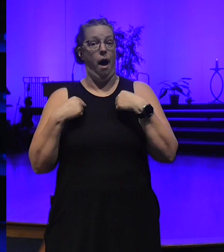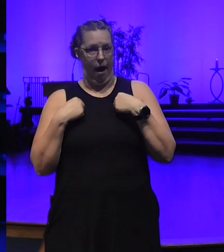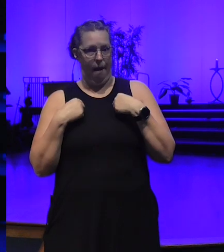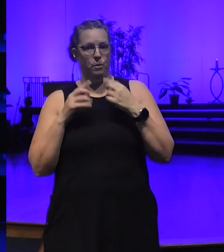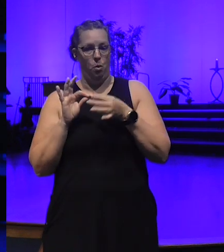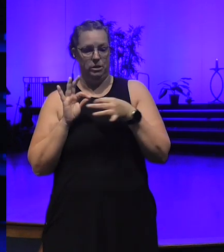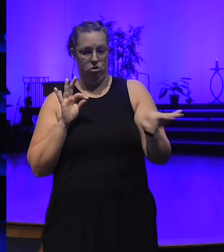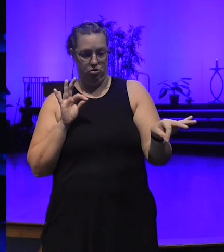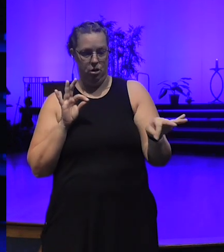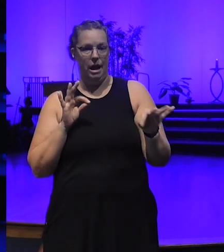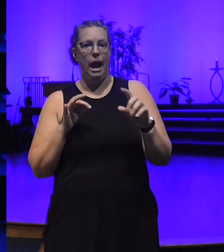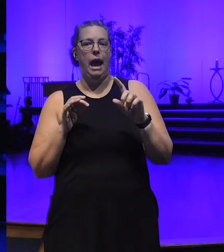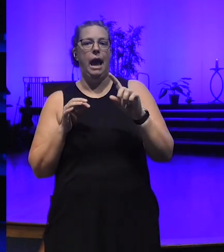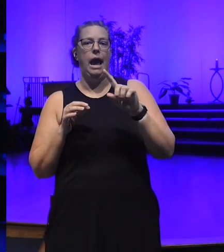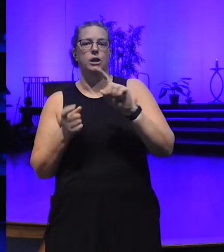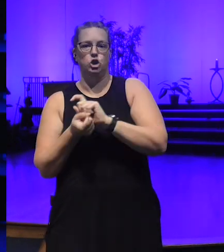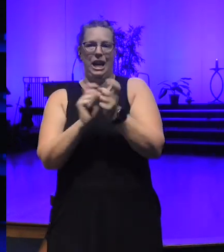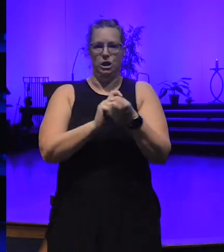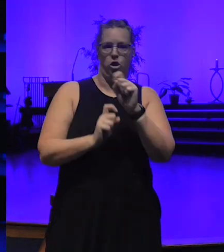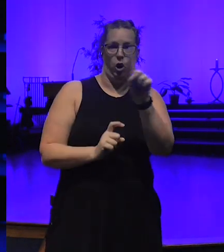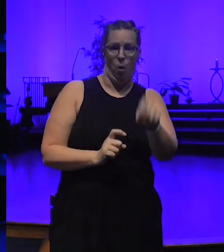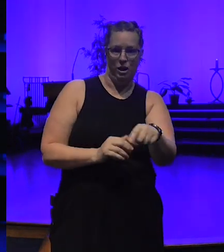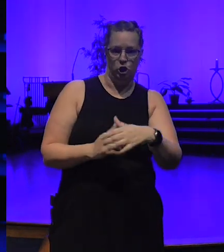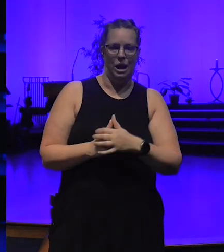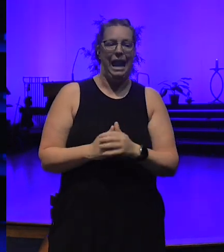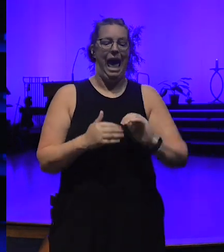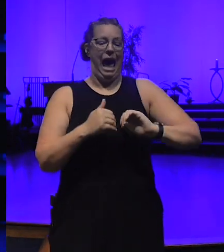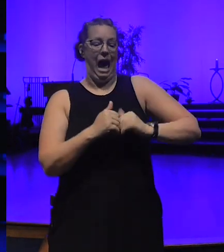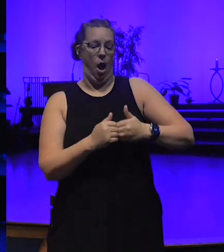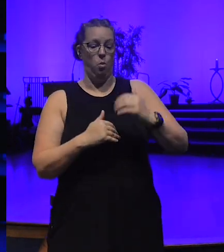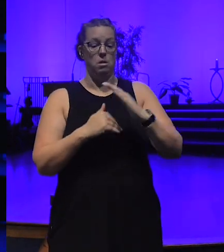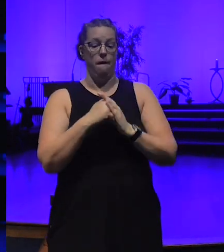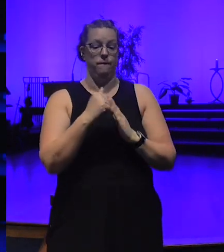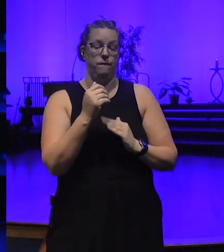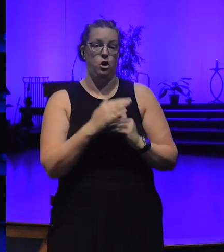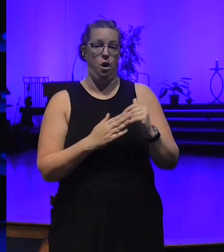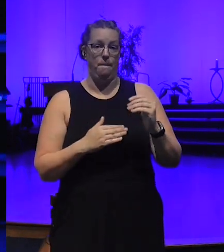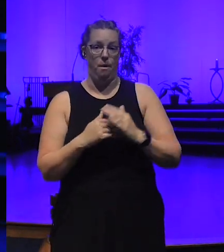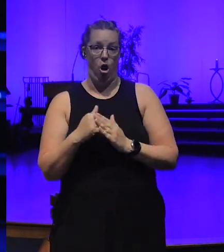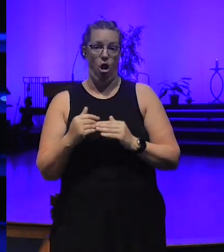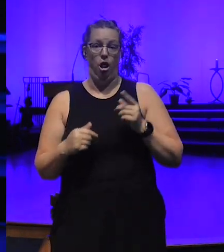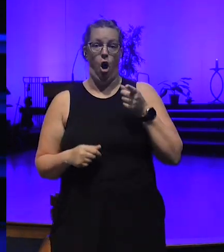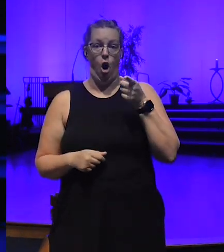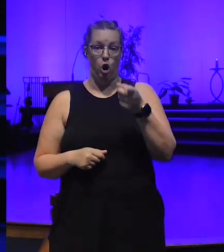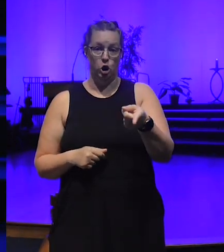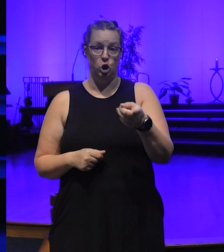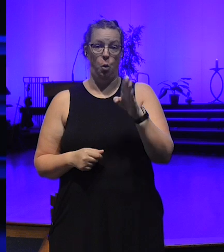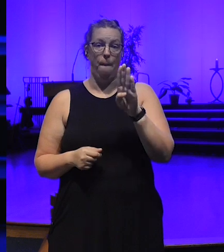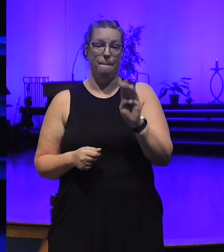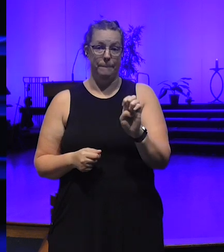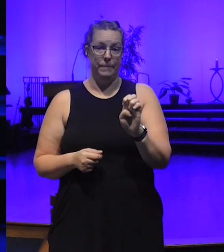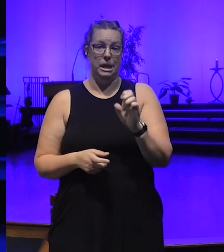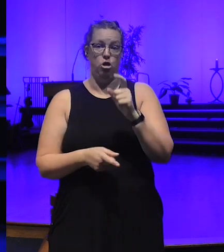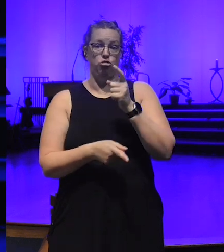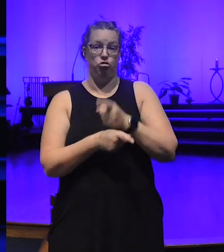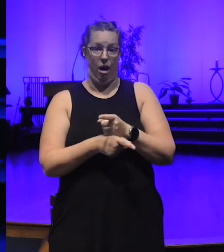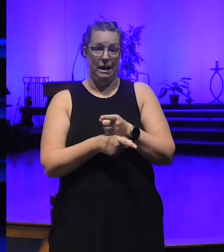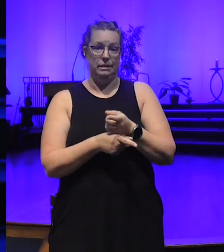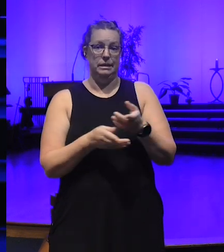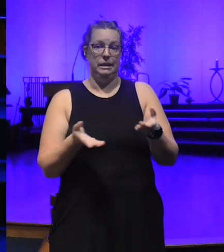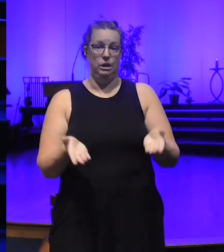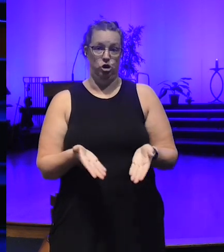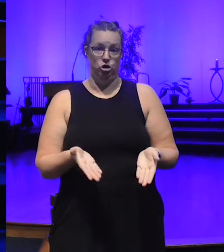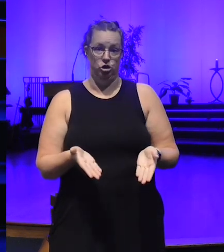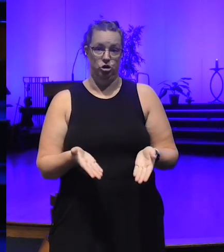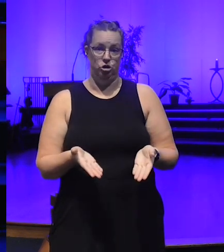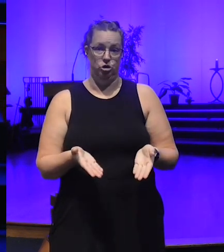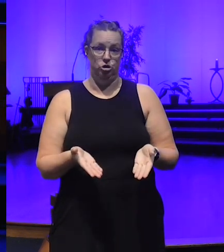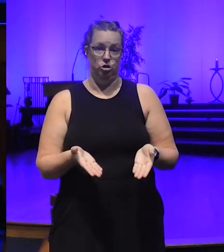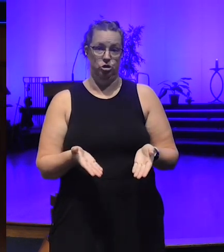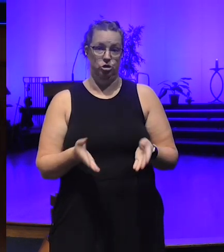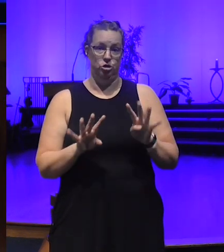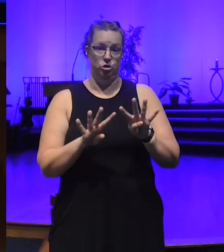you right now which is how comfortable are you being right where you are how comfortable are